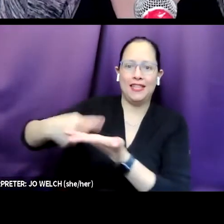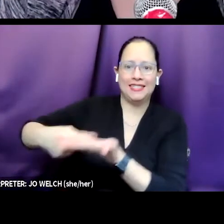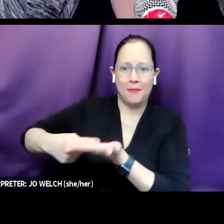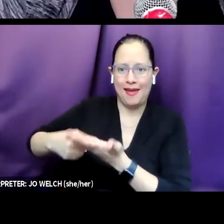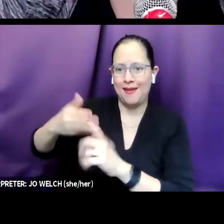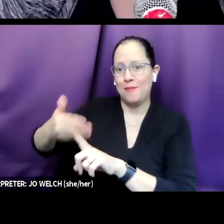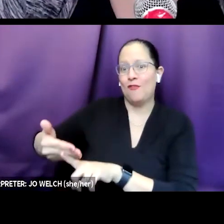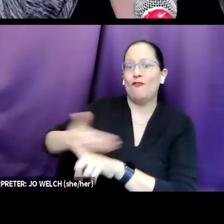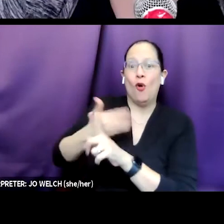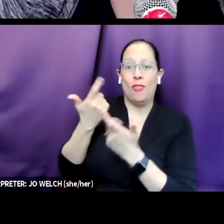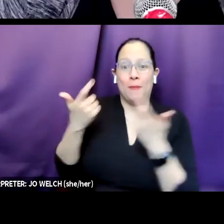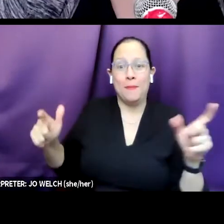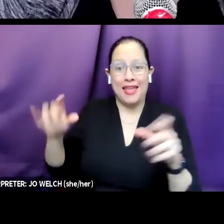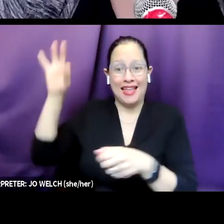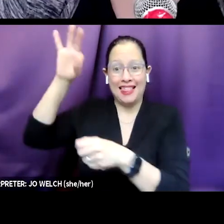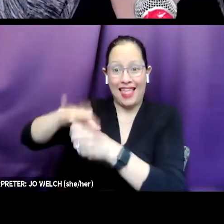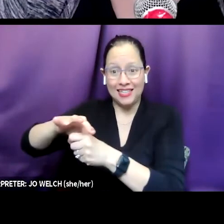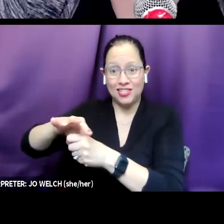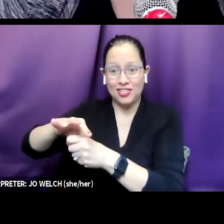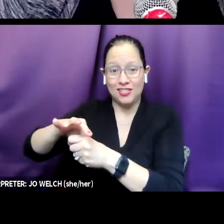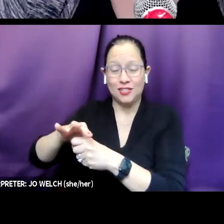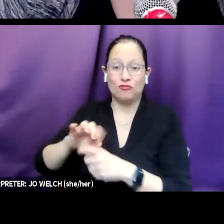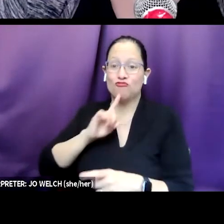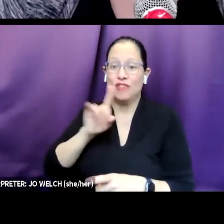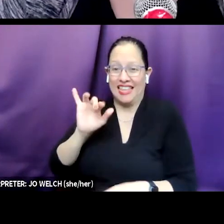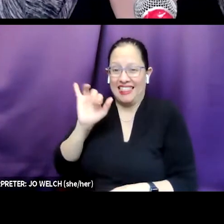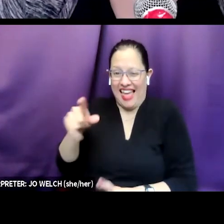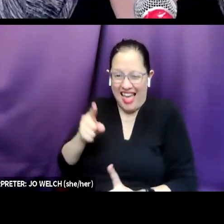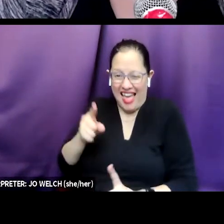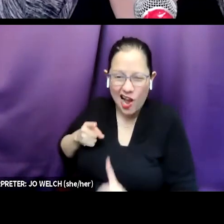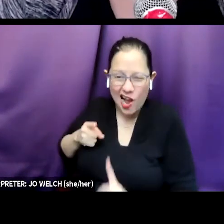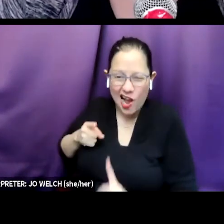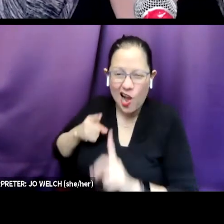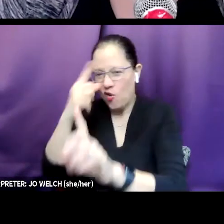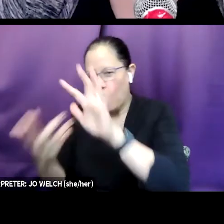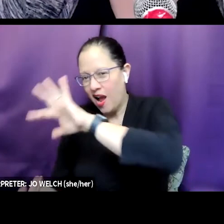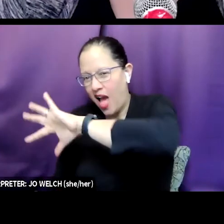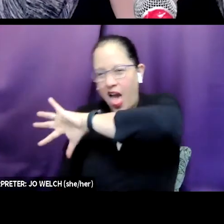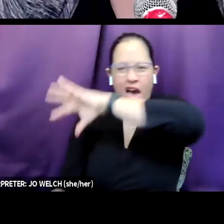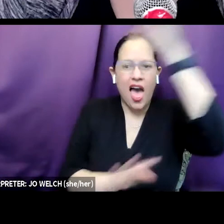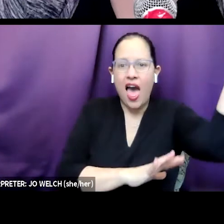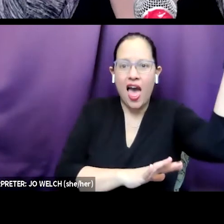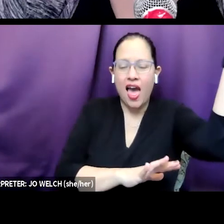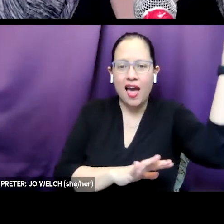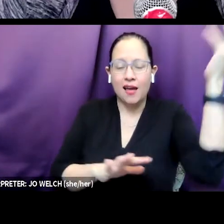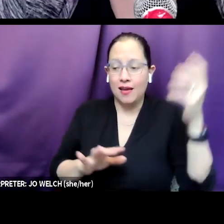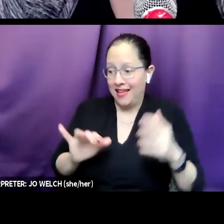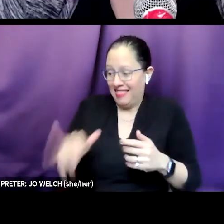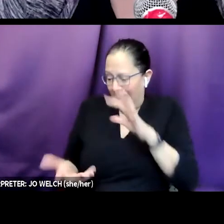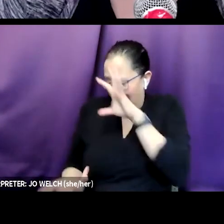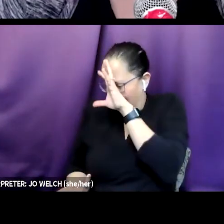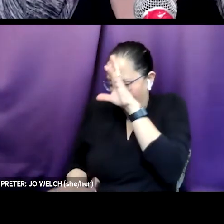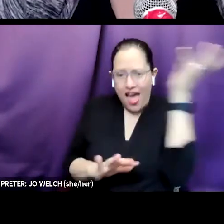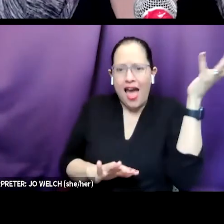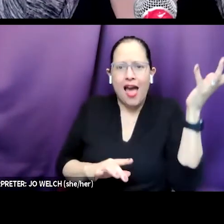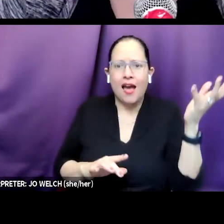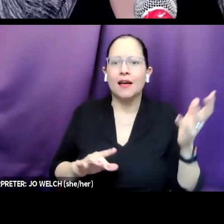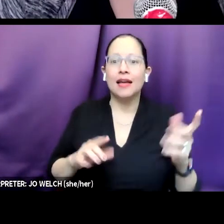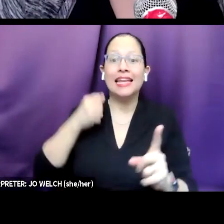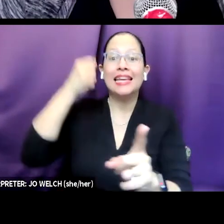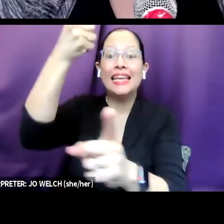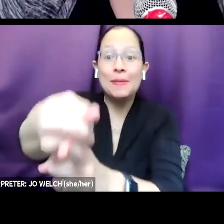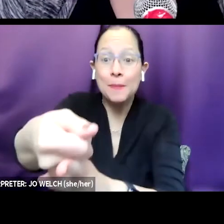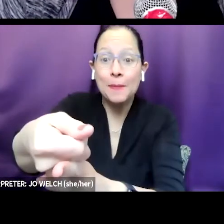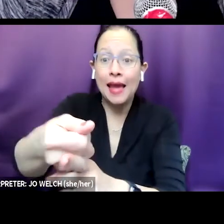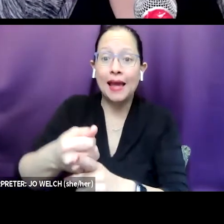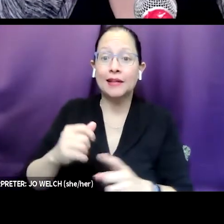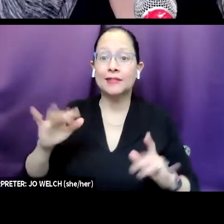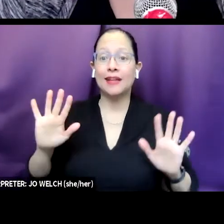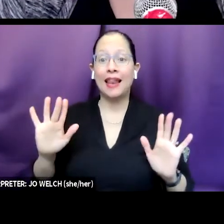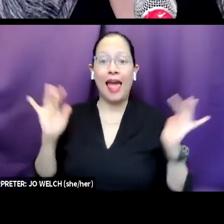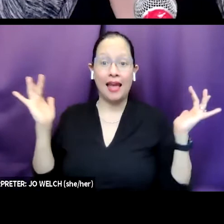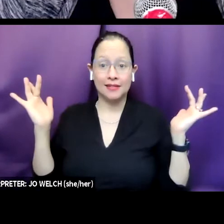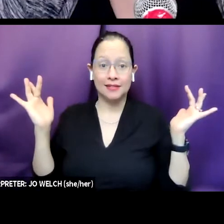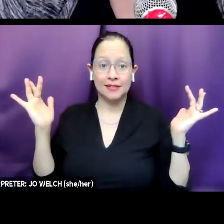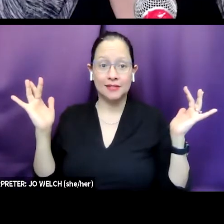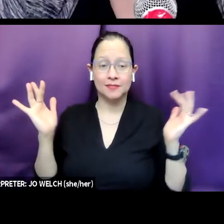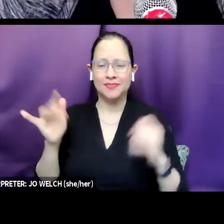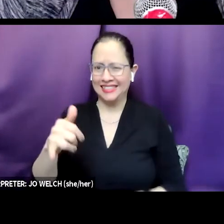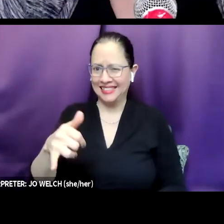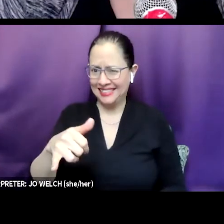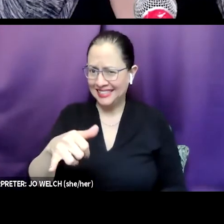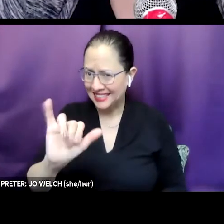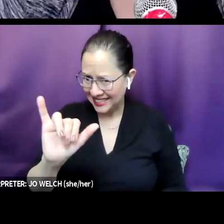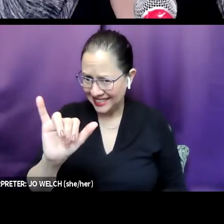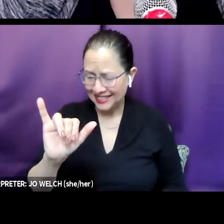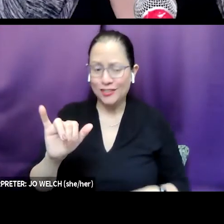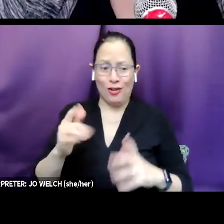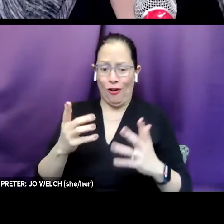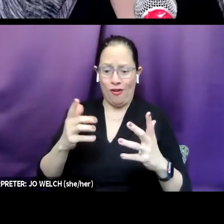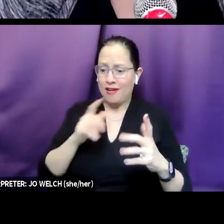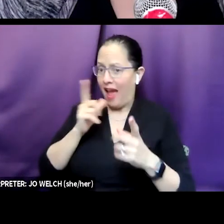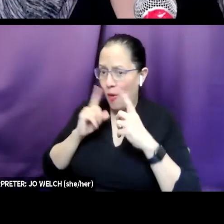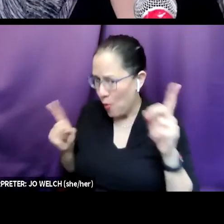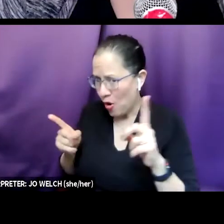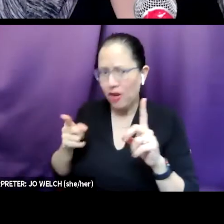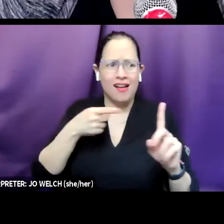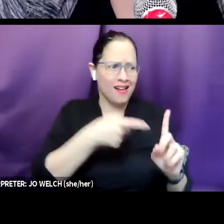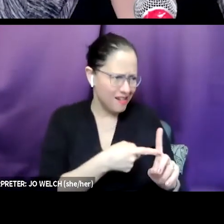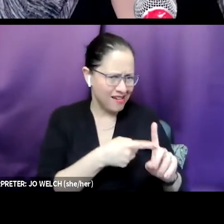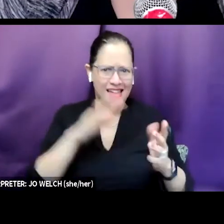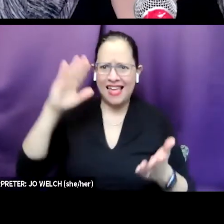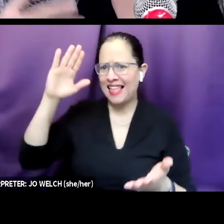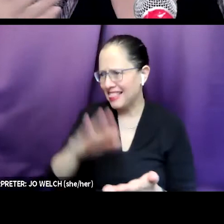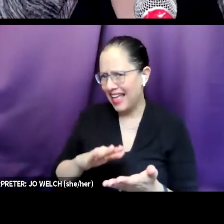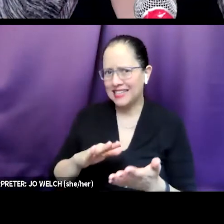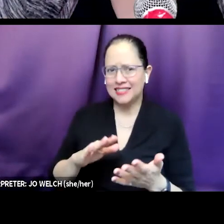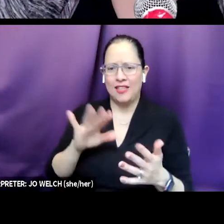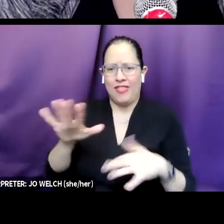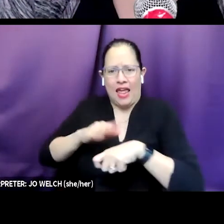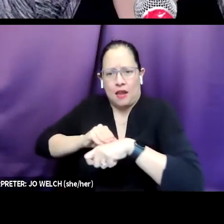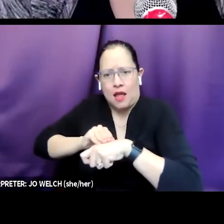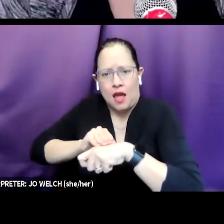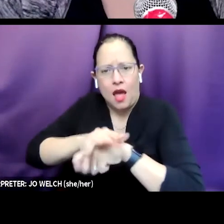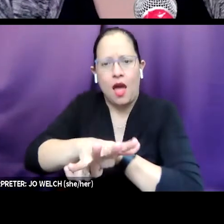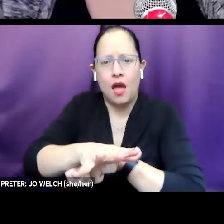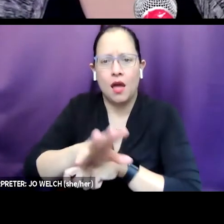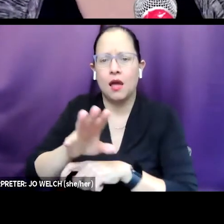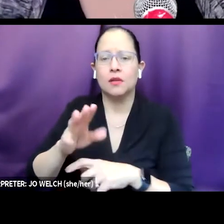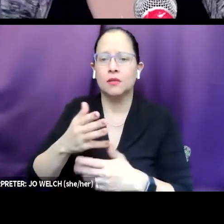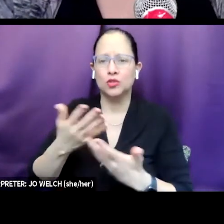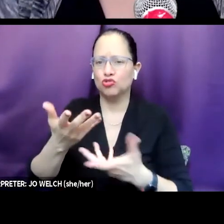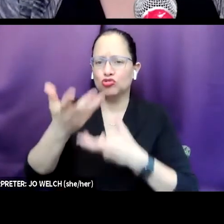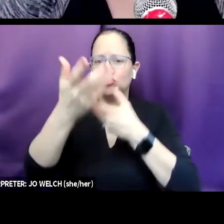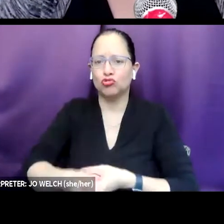That was kind of fumbled and in fumbling it that hacking leak operation didn't really have the impact that they wanted. Nevertheless, it did cause a lot of confusion and a lot of mistrust and trust in the system so I wrap up by saying like secondhand